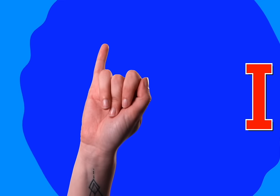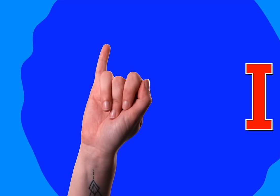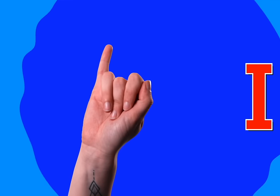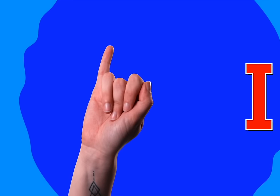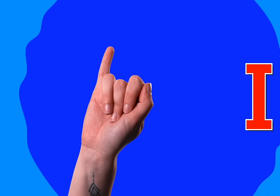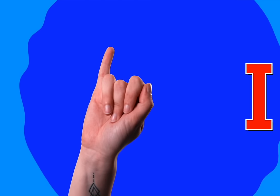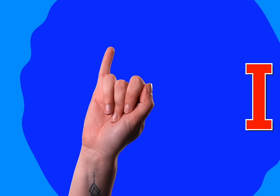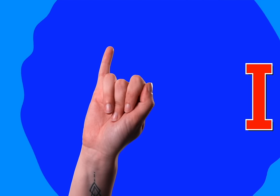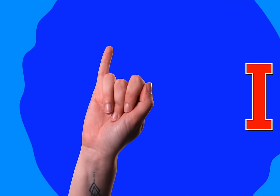I.